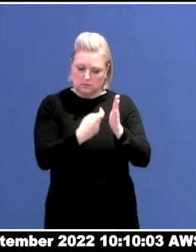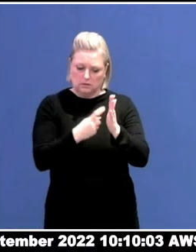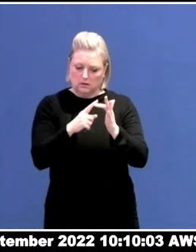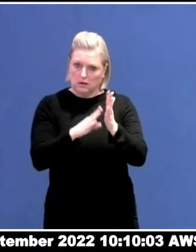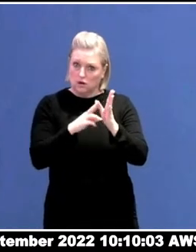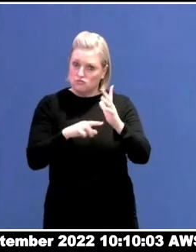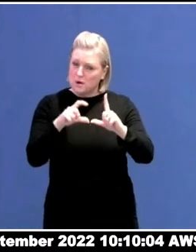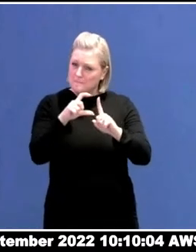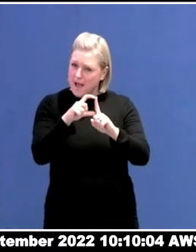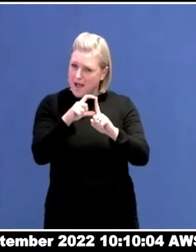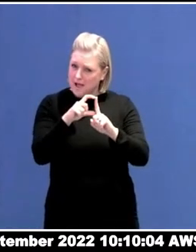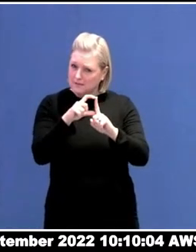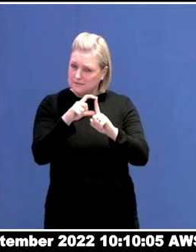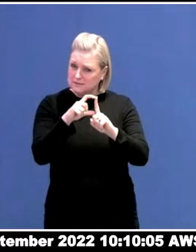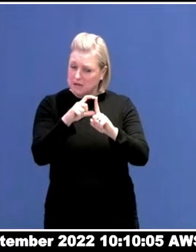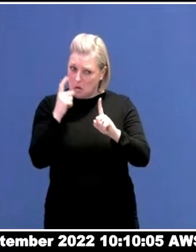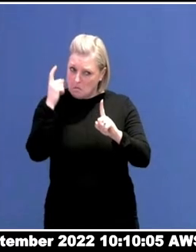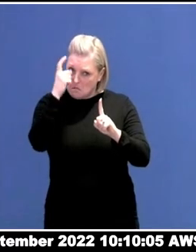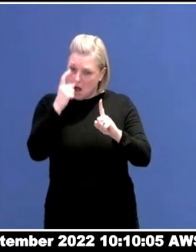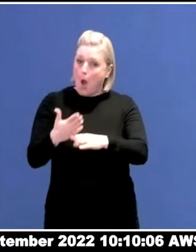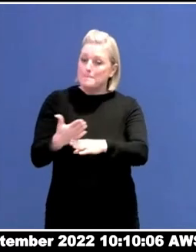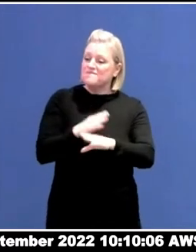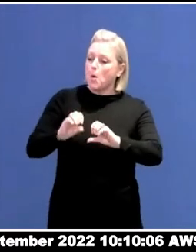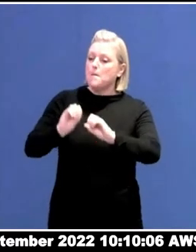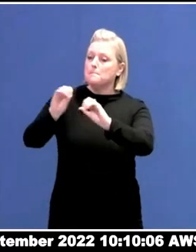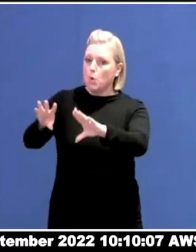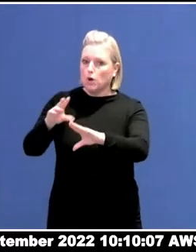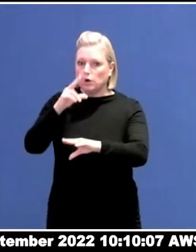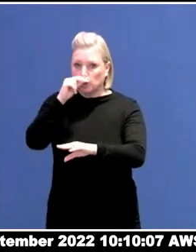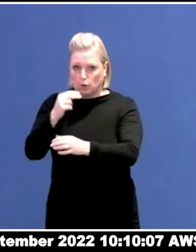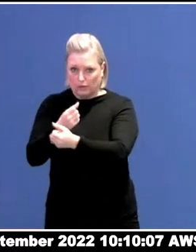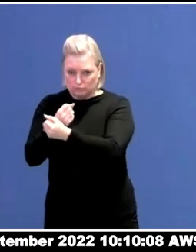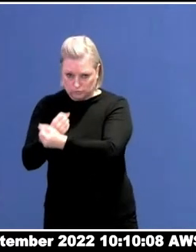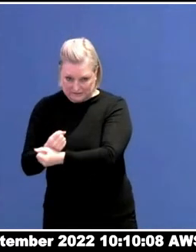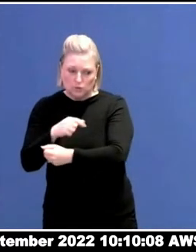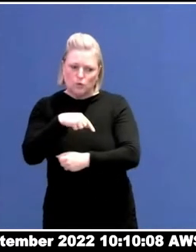Was he remanded to the detention centre before he was convicted and sentenced? Yes.